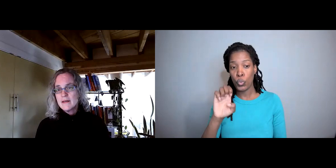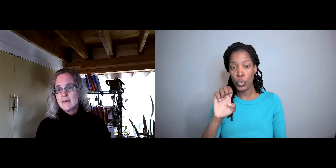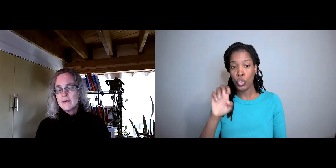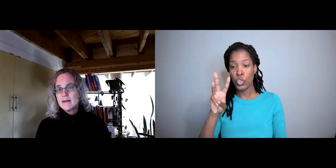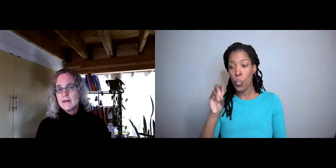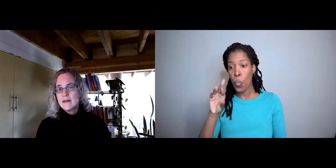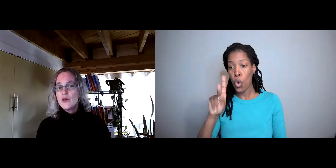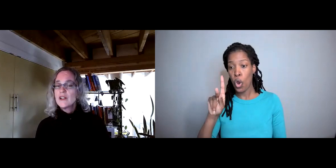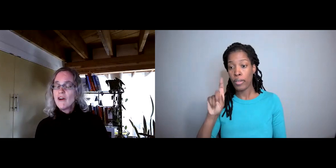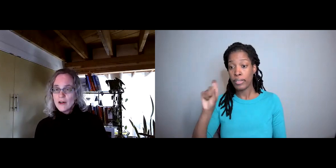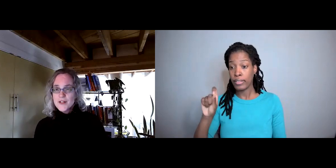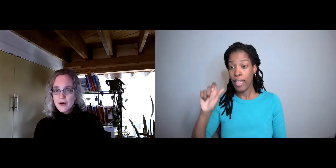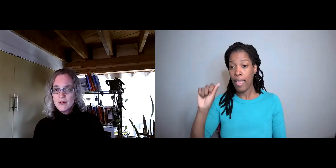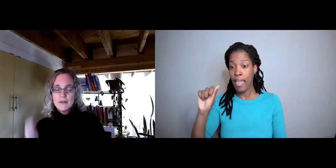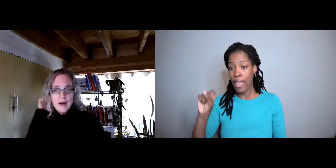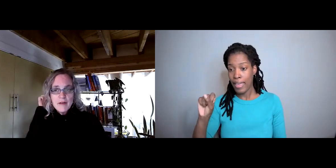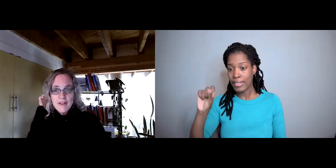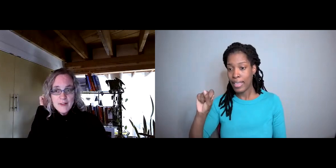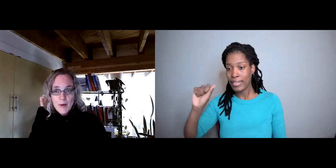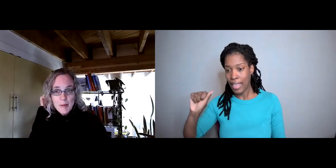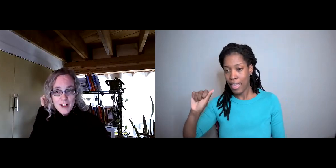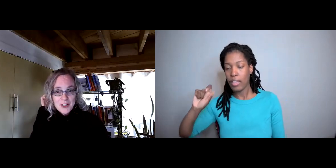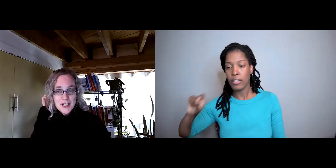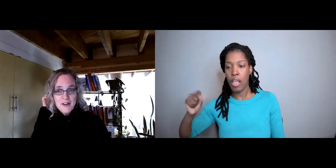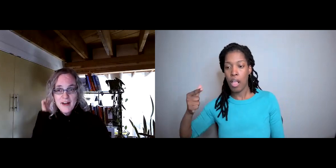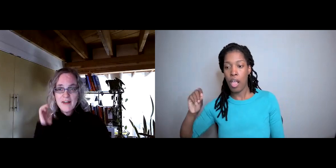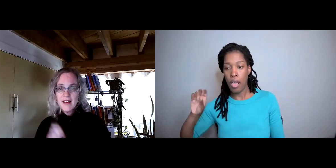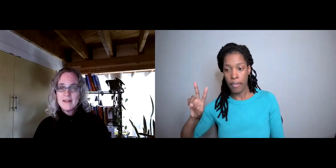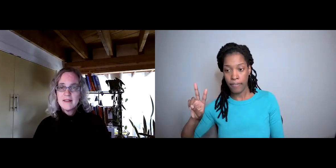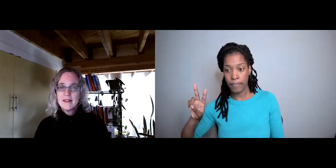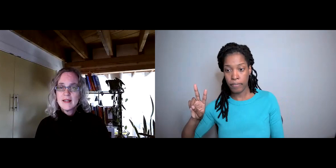You can also find the WIPA project in your area.